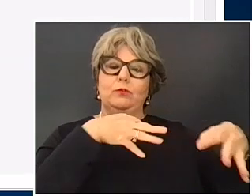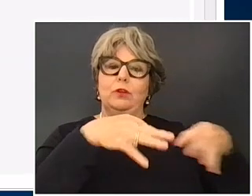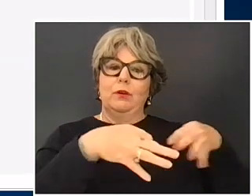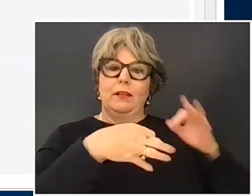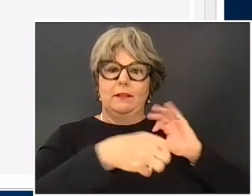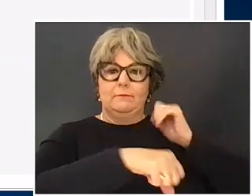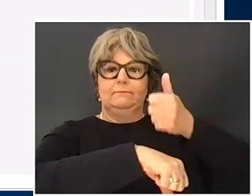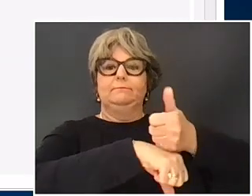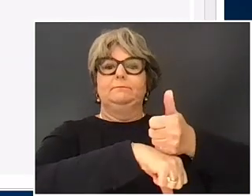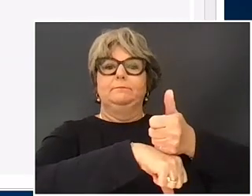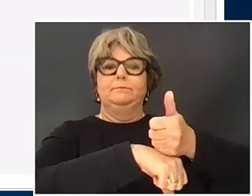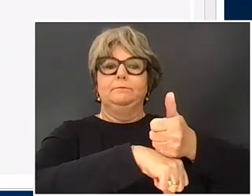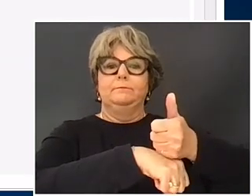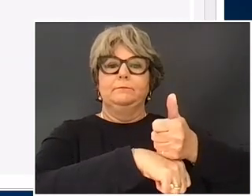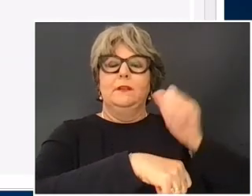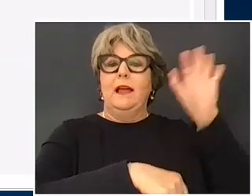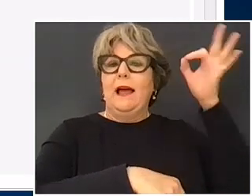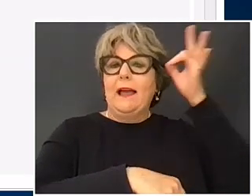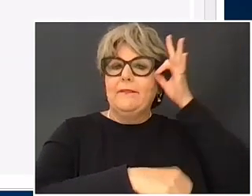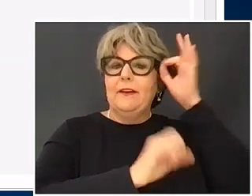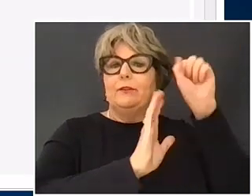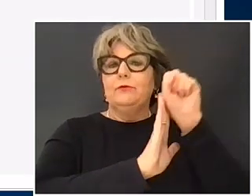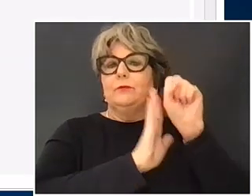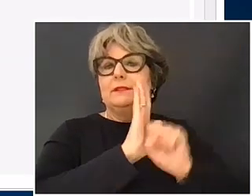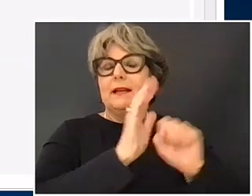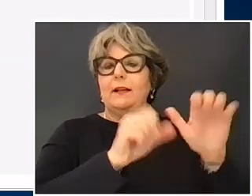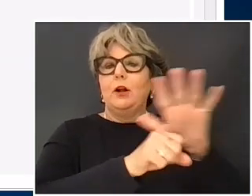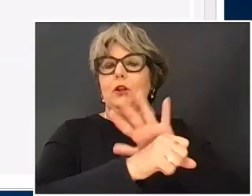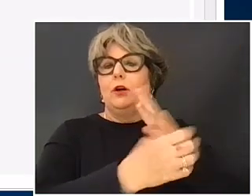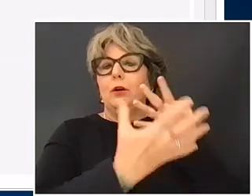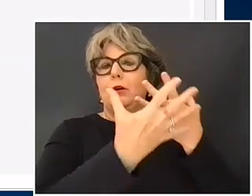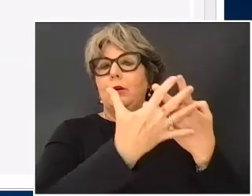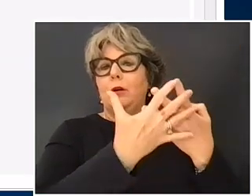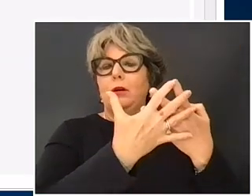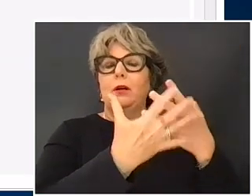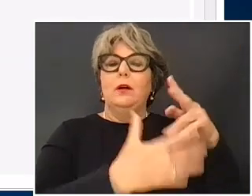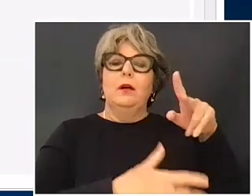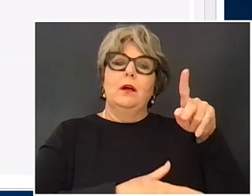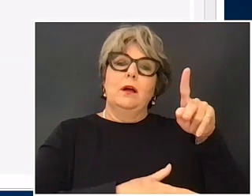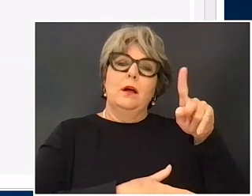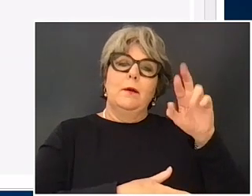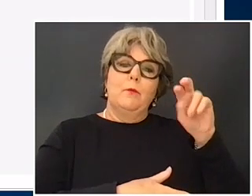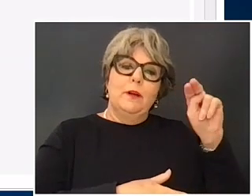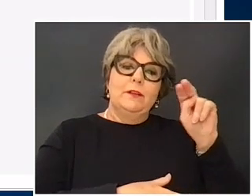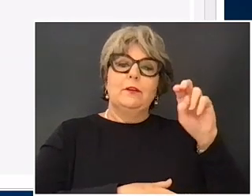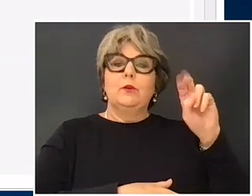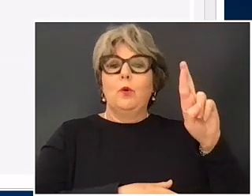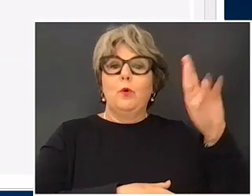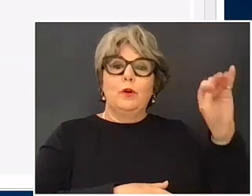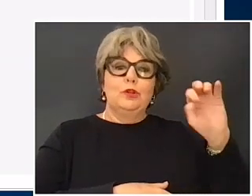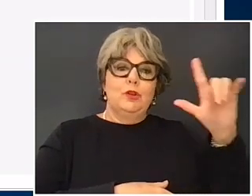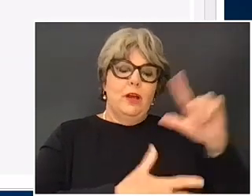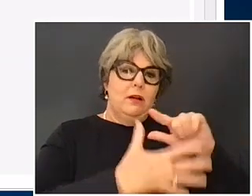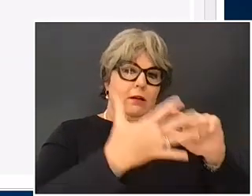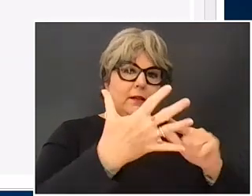which is a federal, state or local penitentiary prison, jail or dormitory, etc. So the physical facility concept is